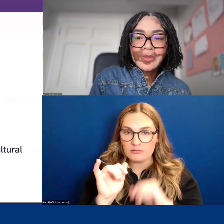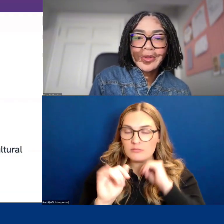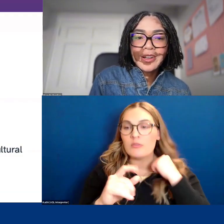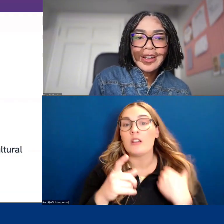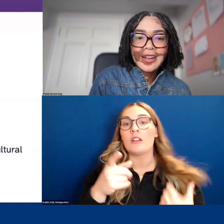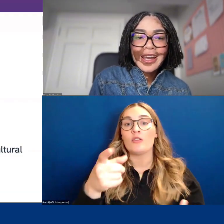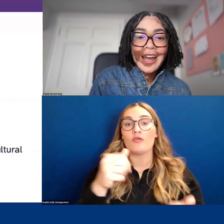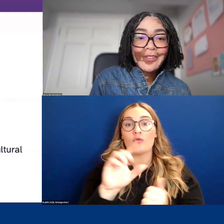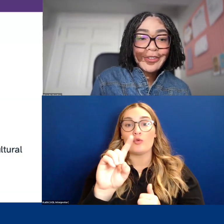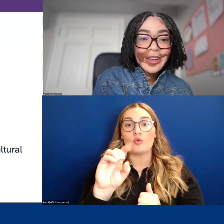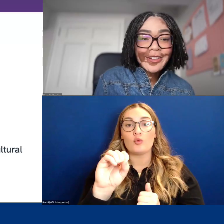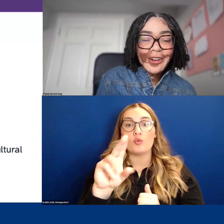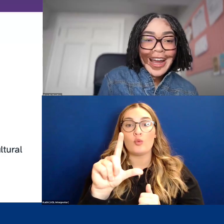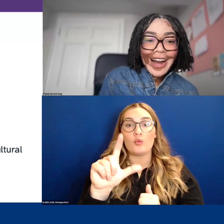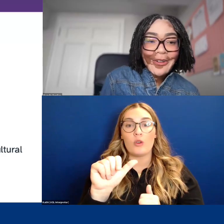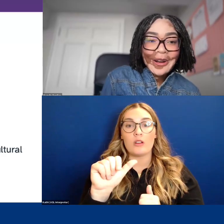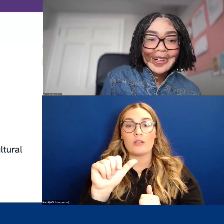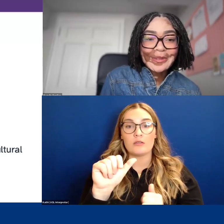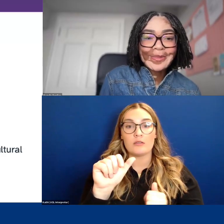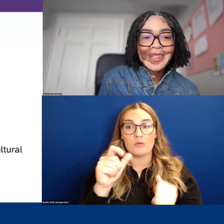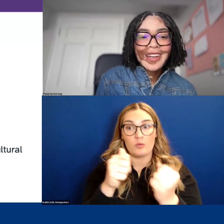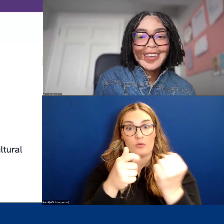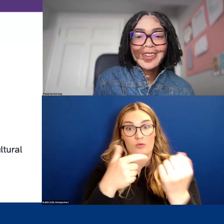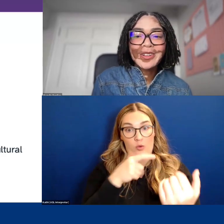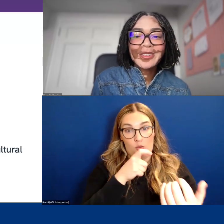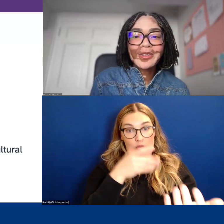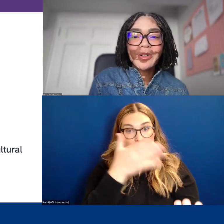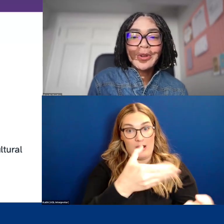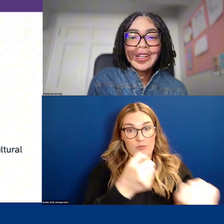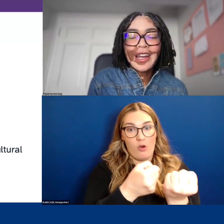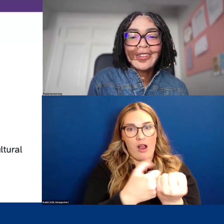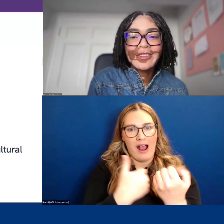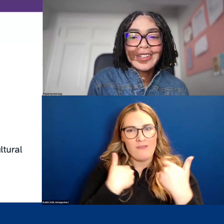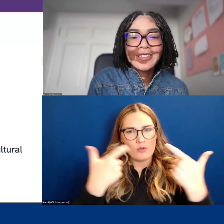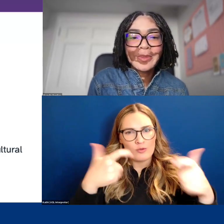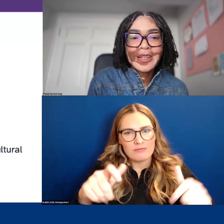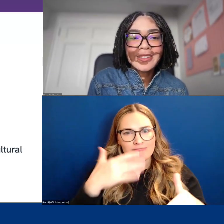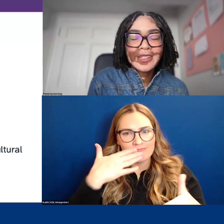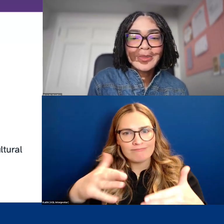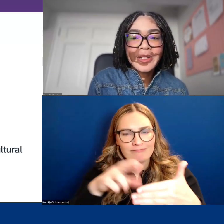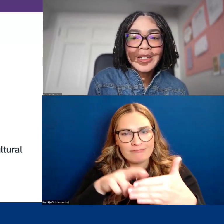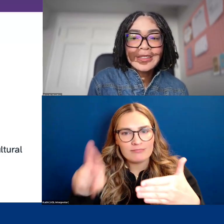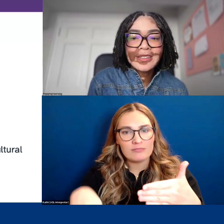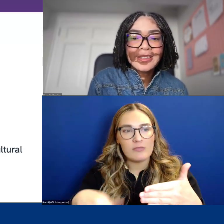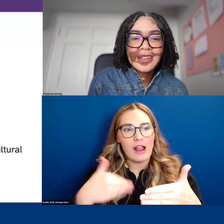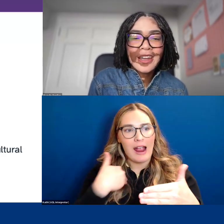support have really great outcomes. And so there's a growing evidence base that is pretty consistent